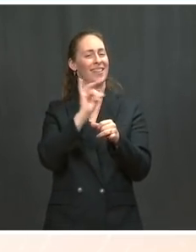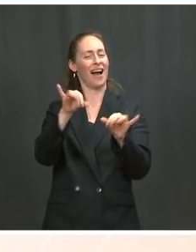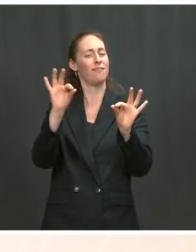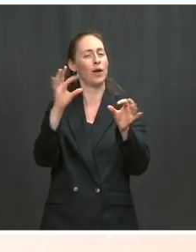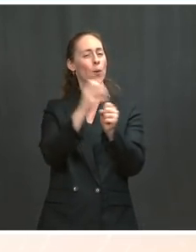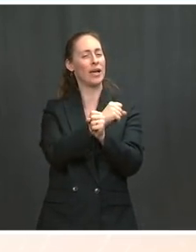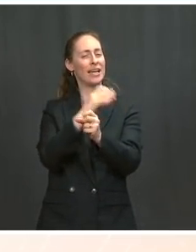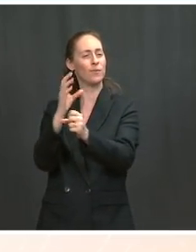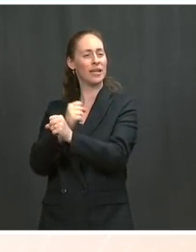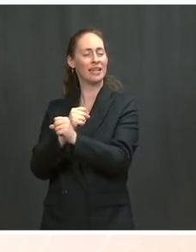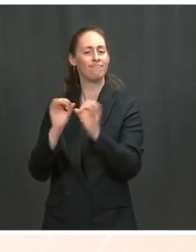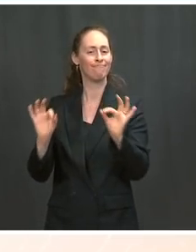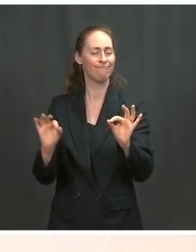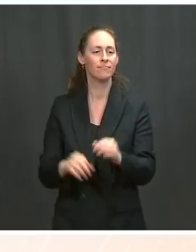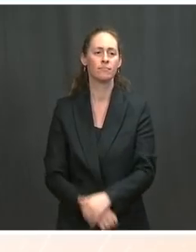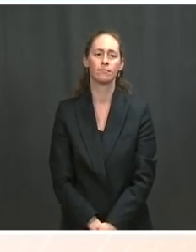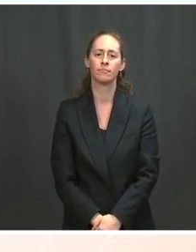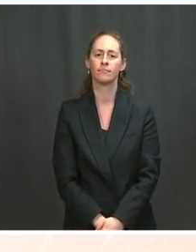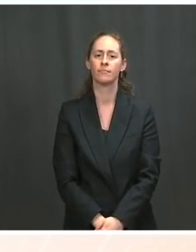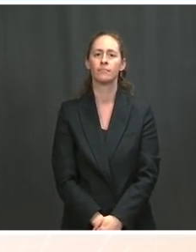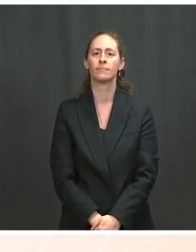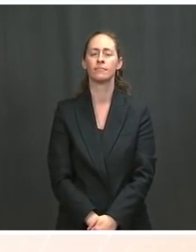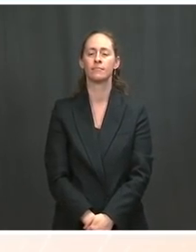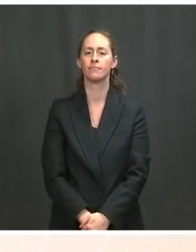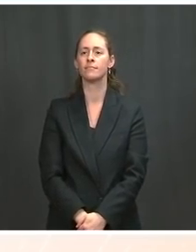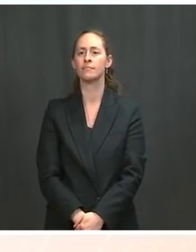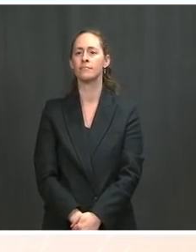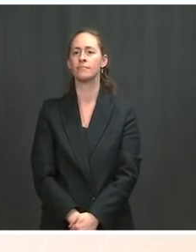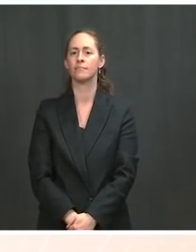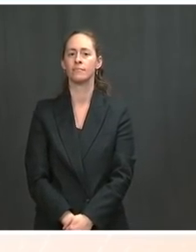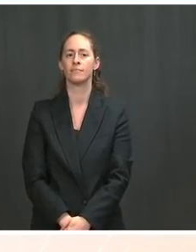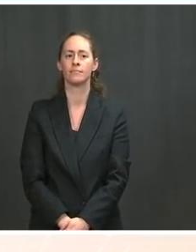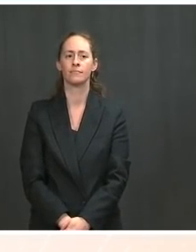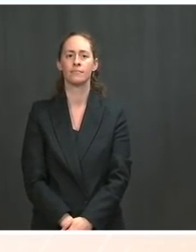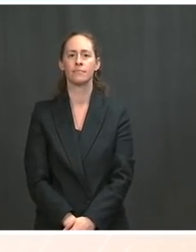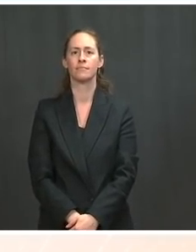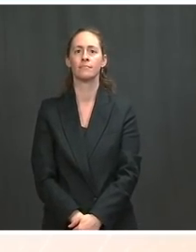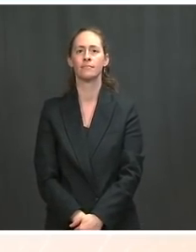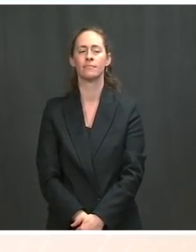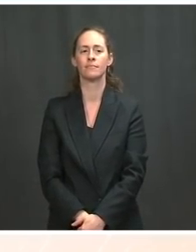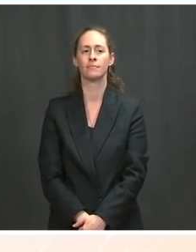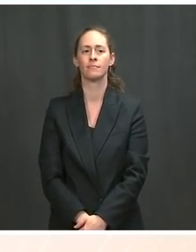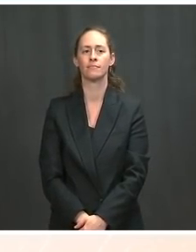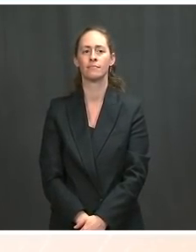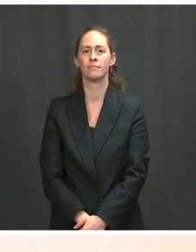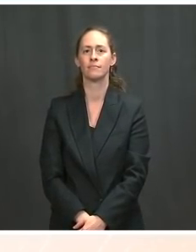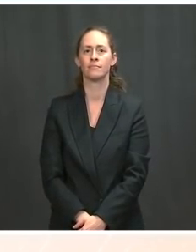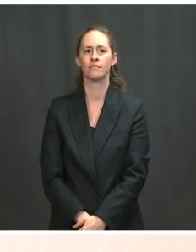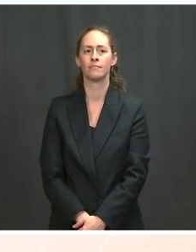and former Chief of Staff Rahm Emanuel will be appointed to be U.S. ambassador to Japan soon.